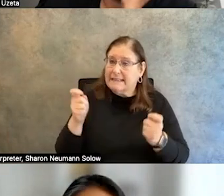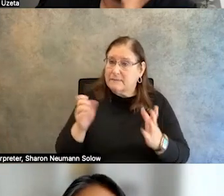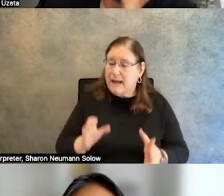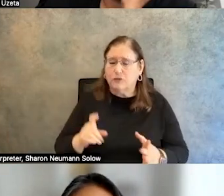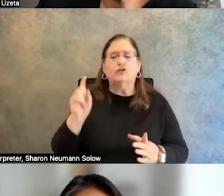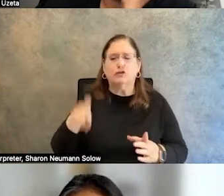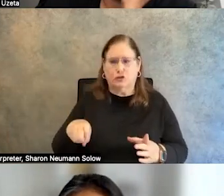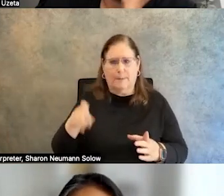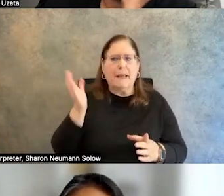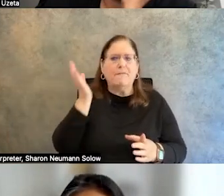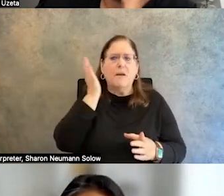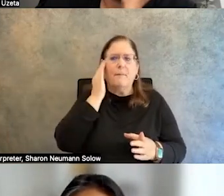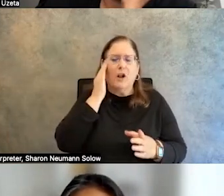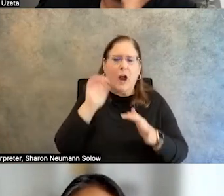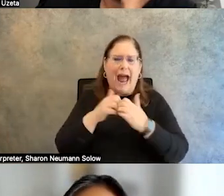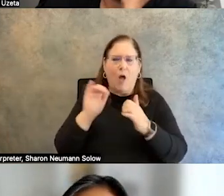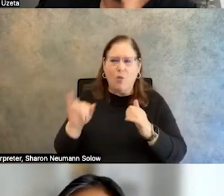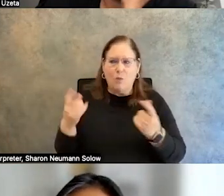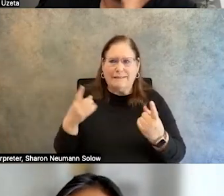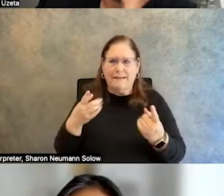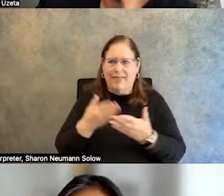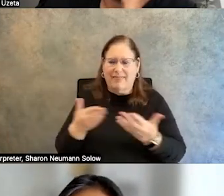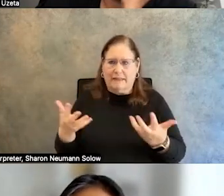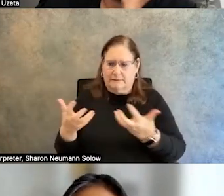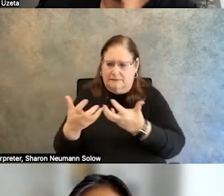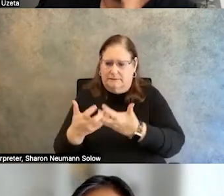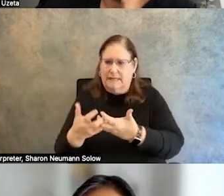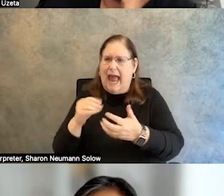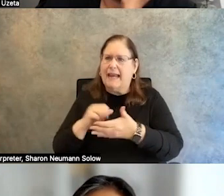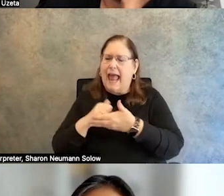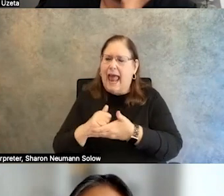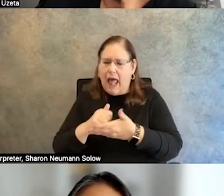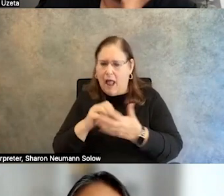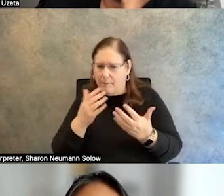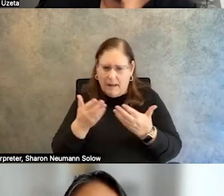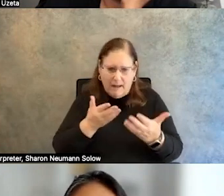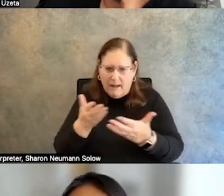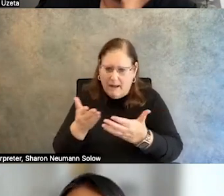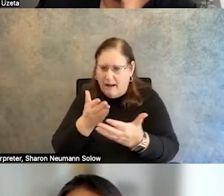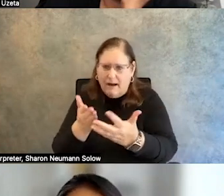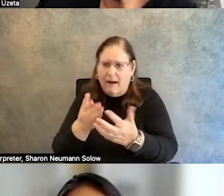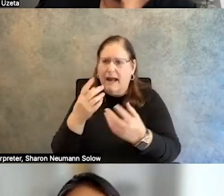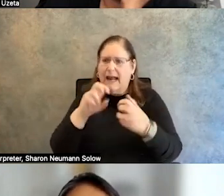with how these things intersect and be able to help mediate some of the issues that arise. Do I know that's happening?